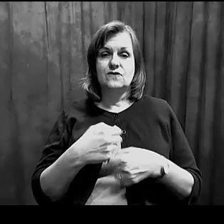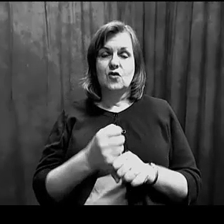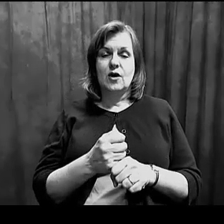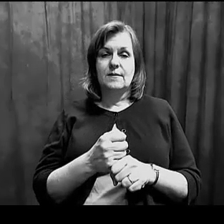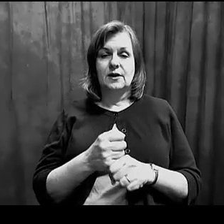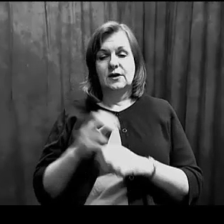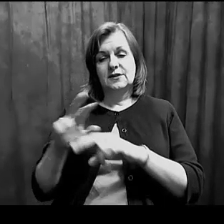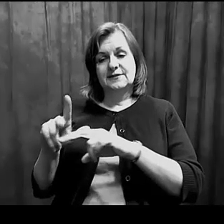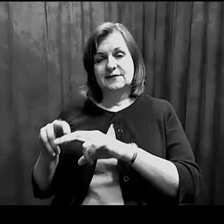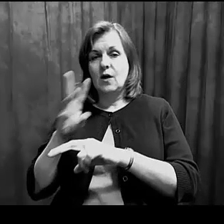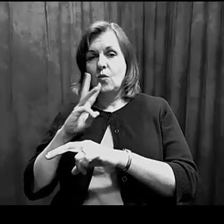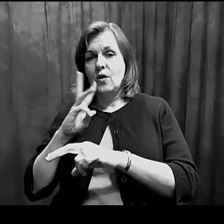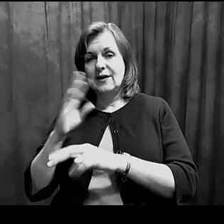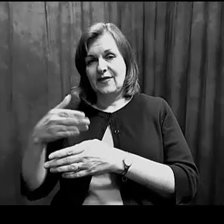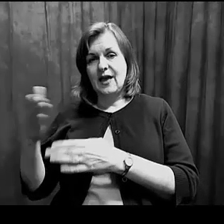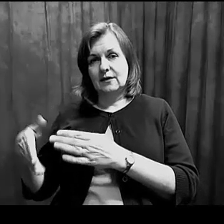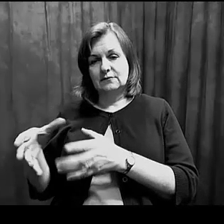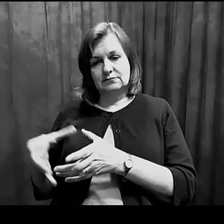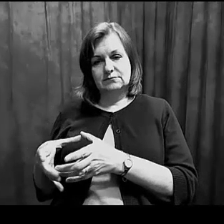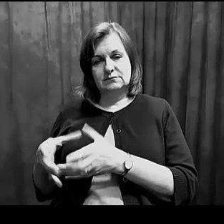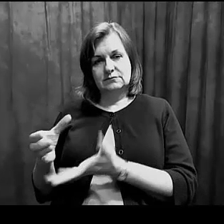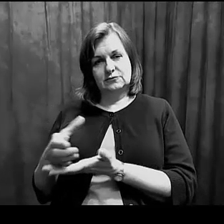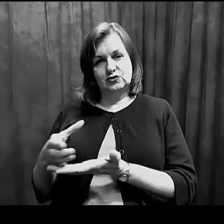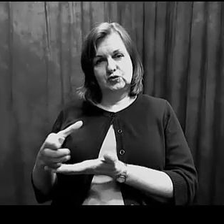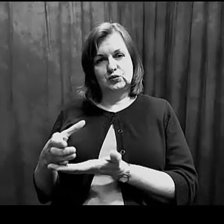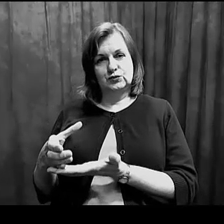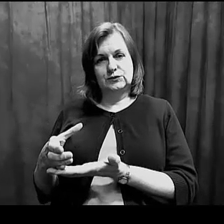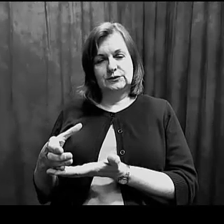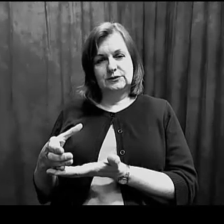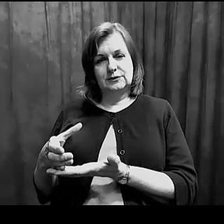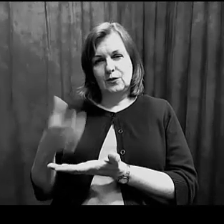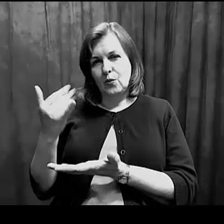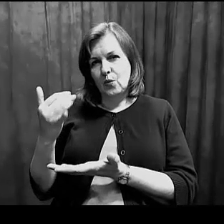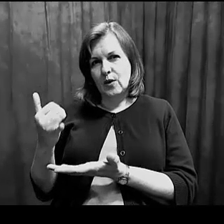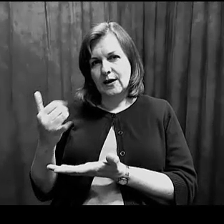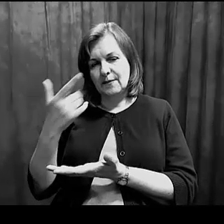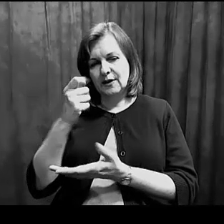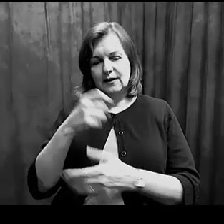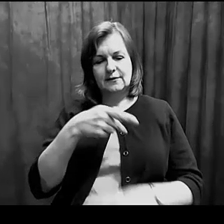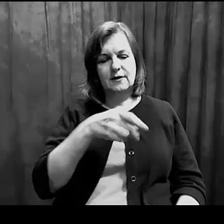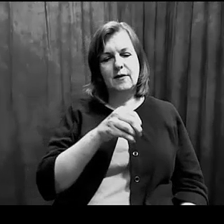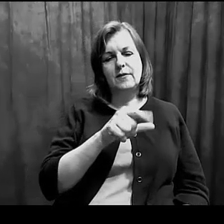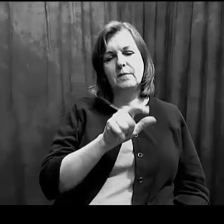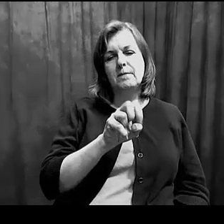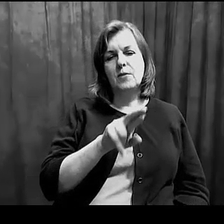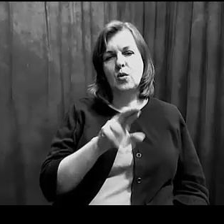we've actually formed in this case our saltwater